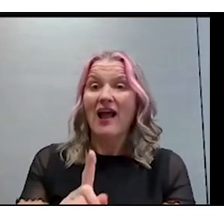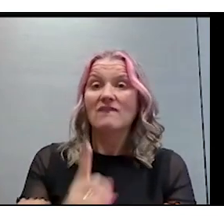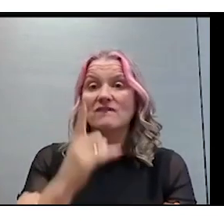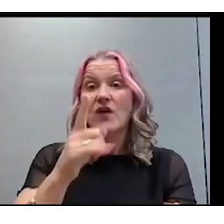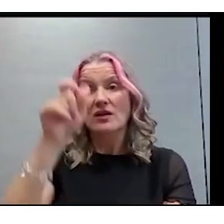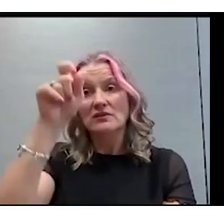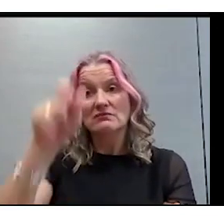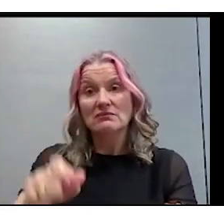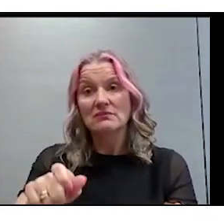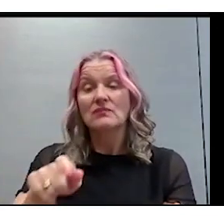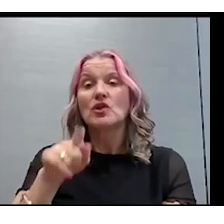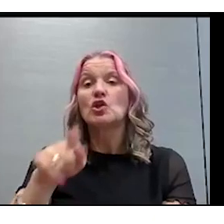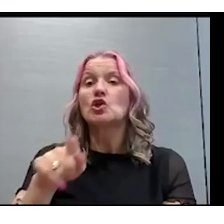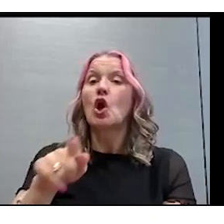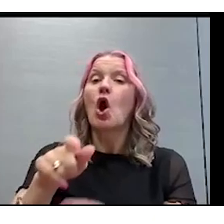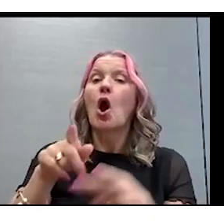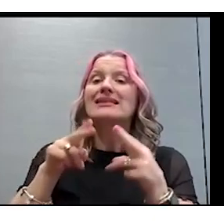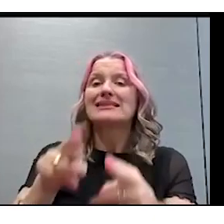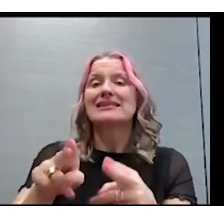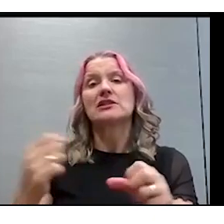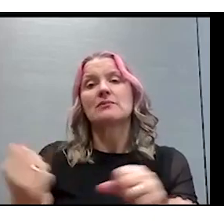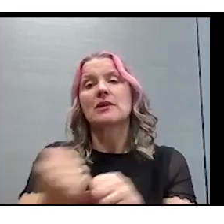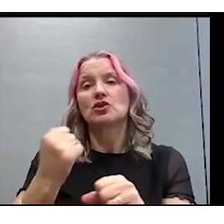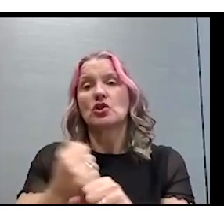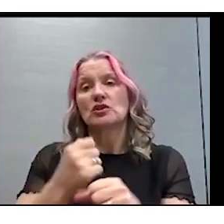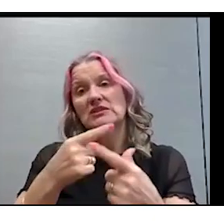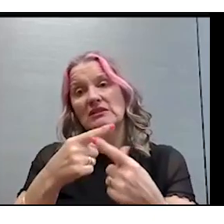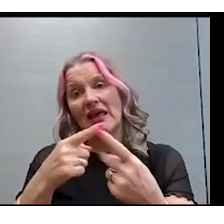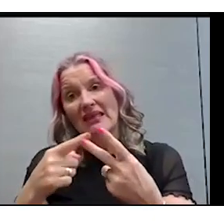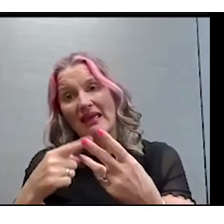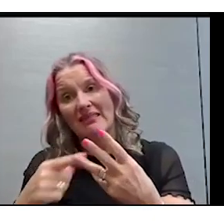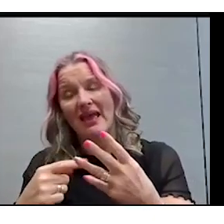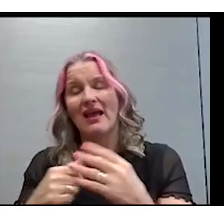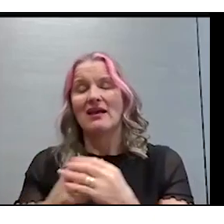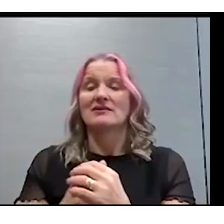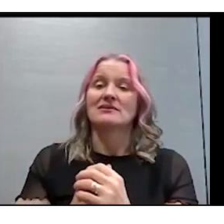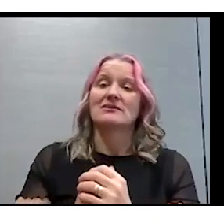system that does AB and C as opposed to as AI system that considers doing